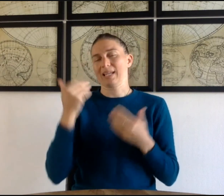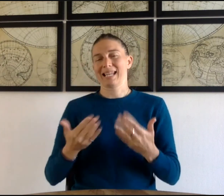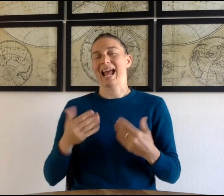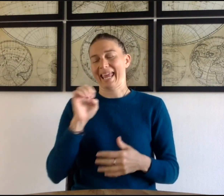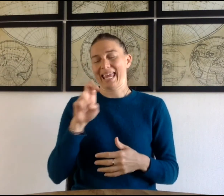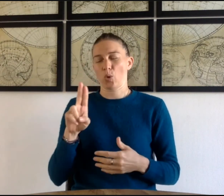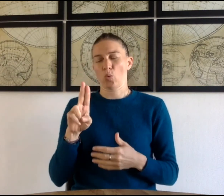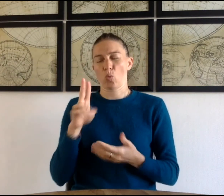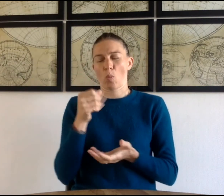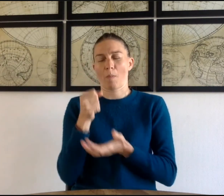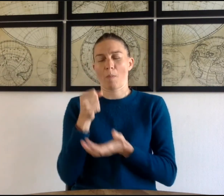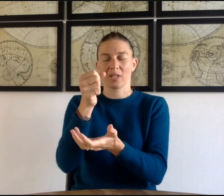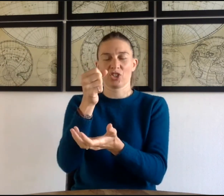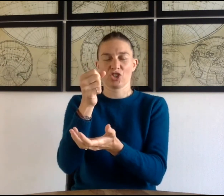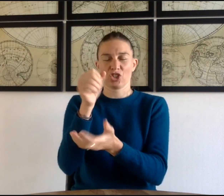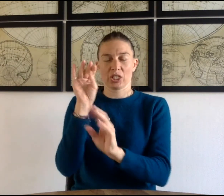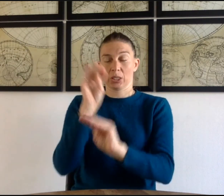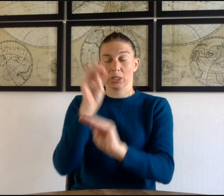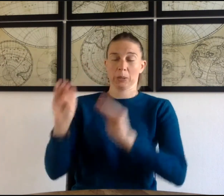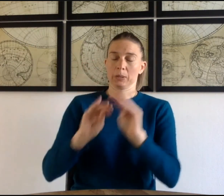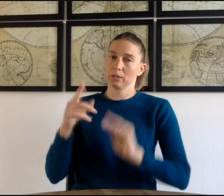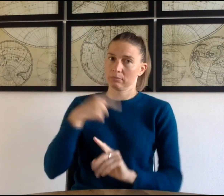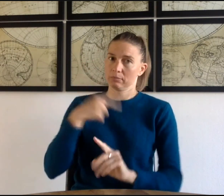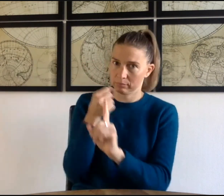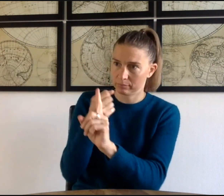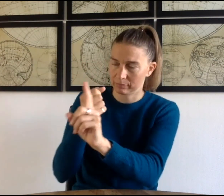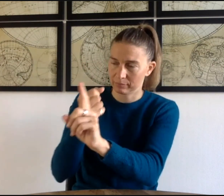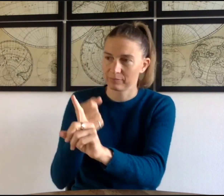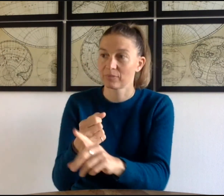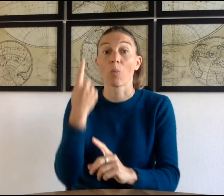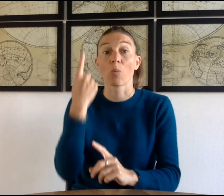And one of them, of course, it's the European Solidarity Corps.